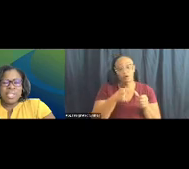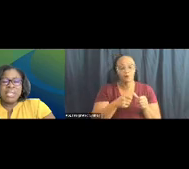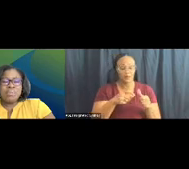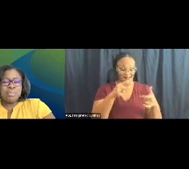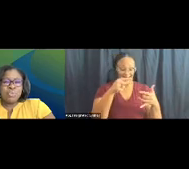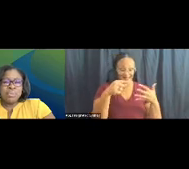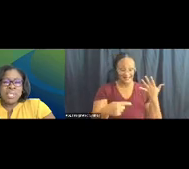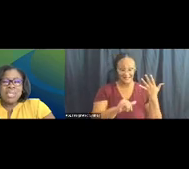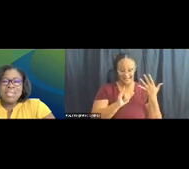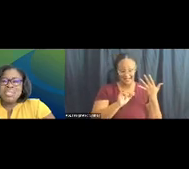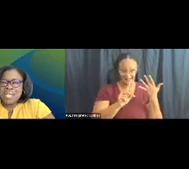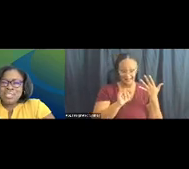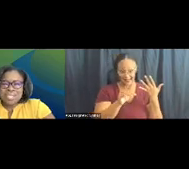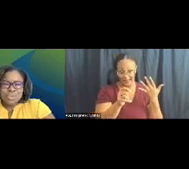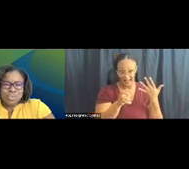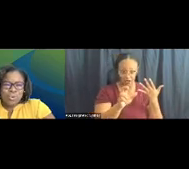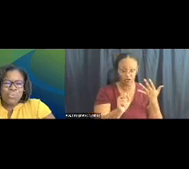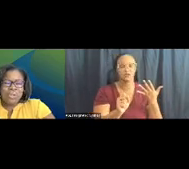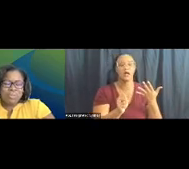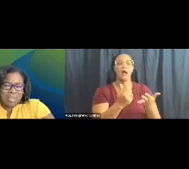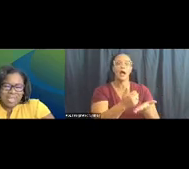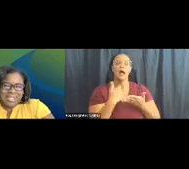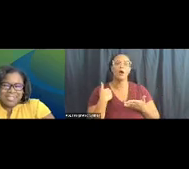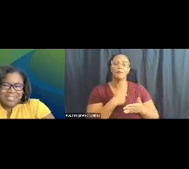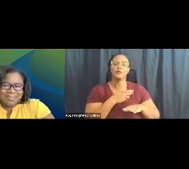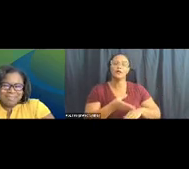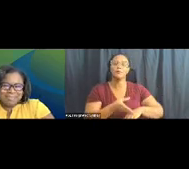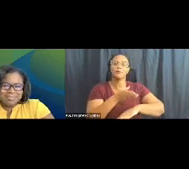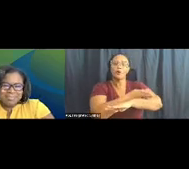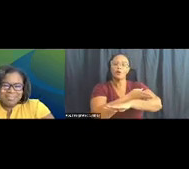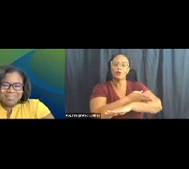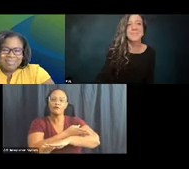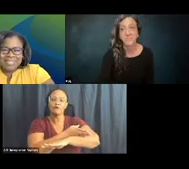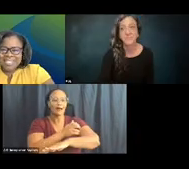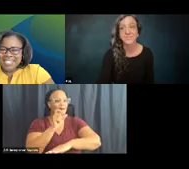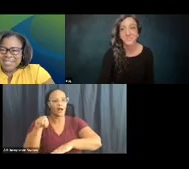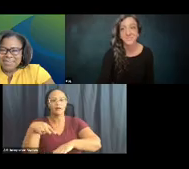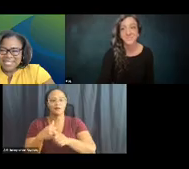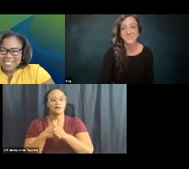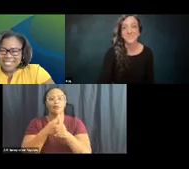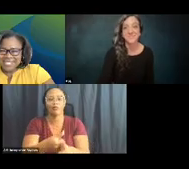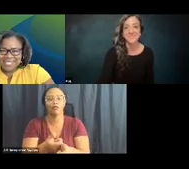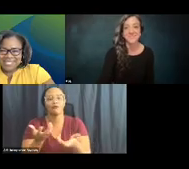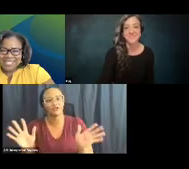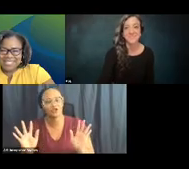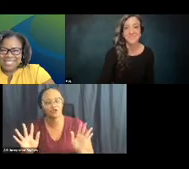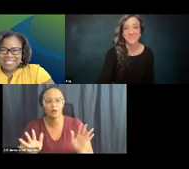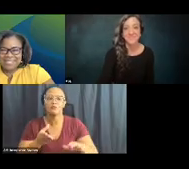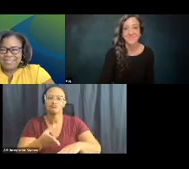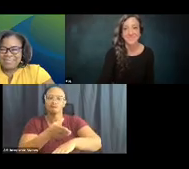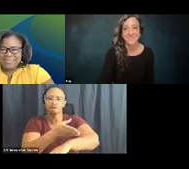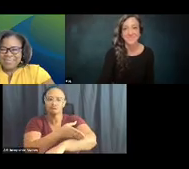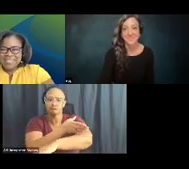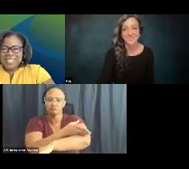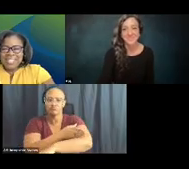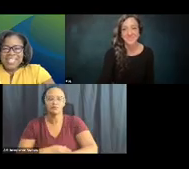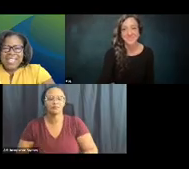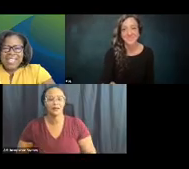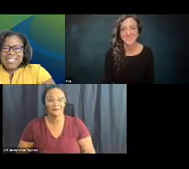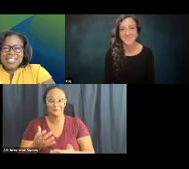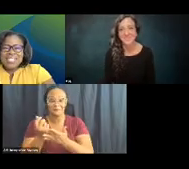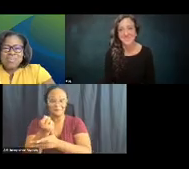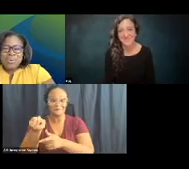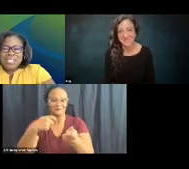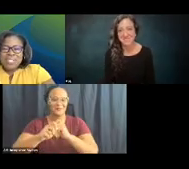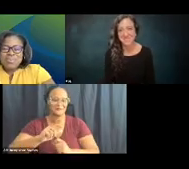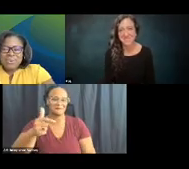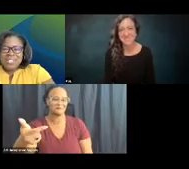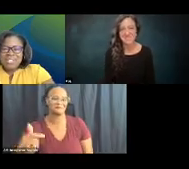learning and improvement, not just a tool for compliance. Next slide, please. To support this